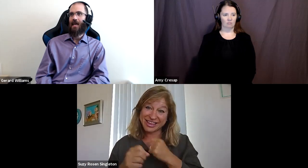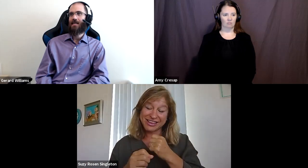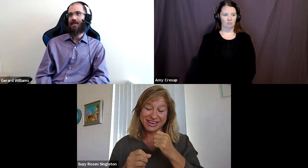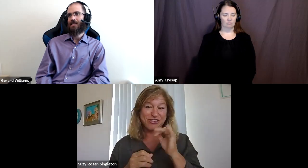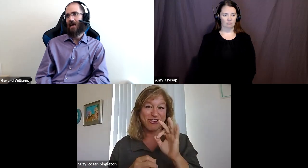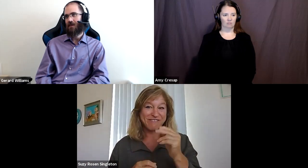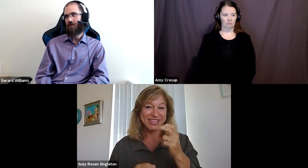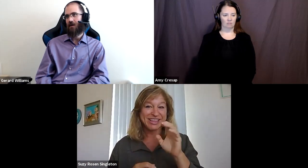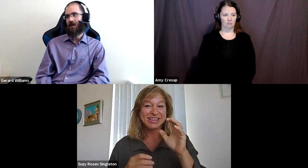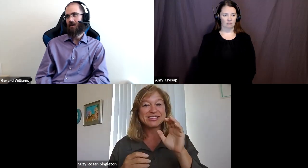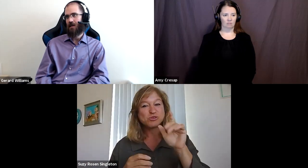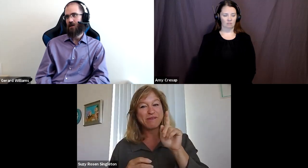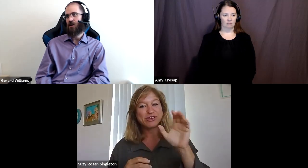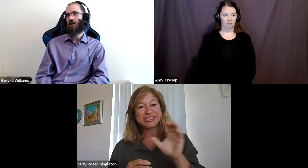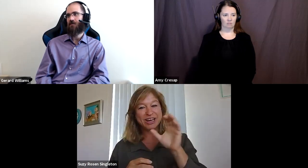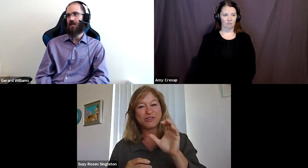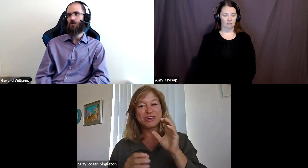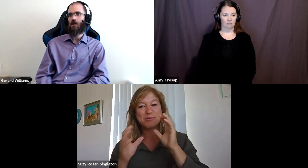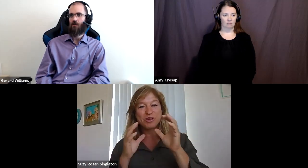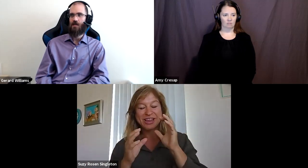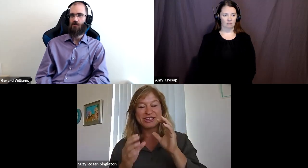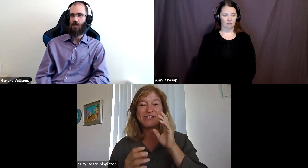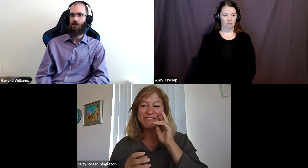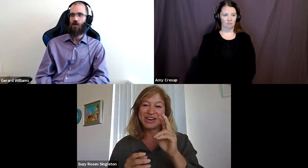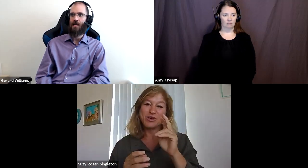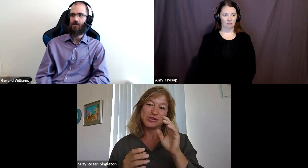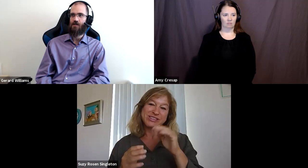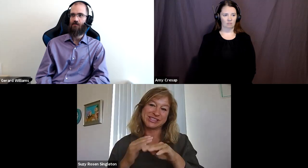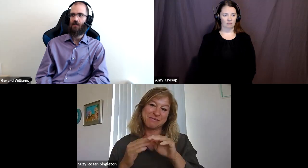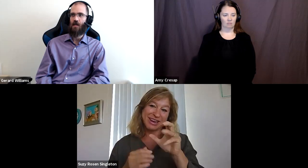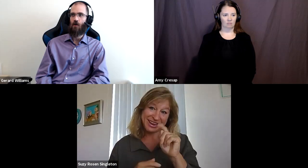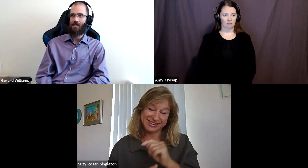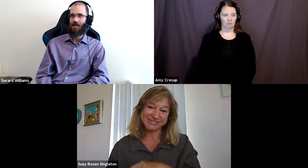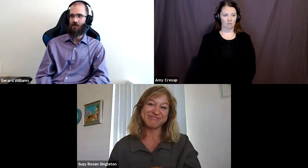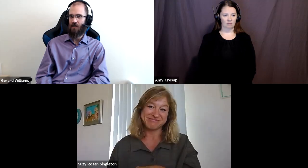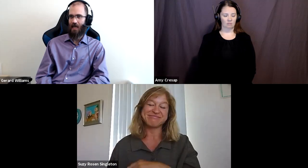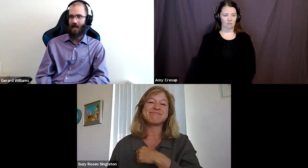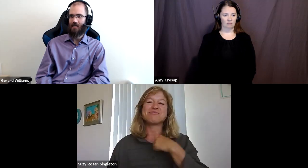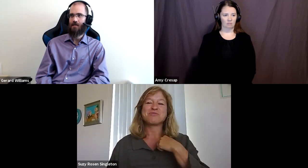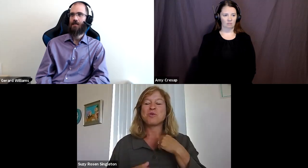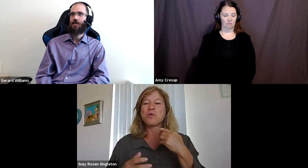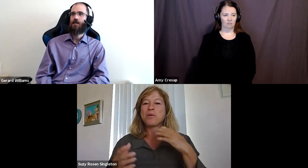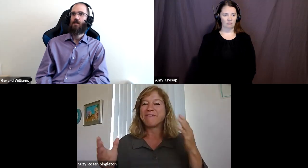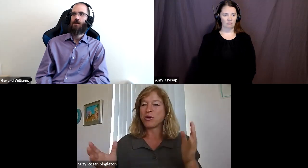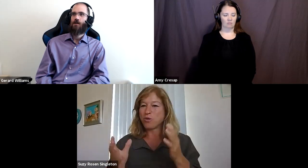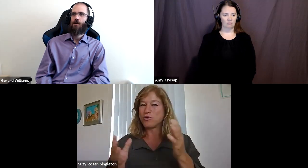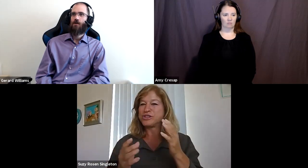the 10th year of the 21st century communication and video accessibility act.